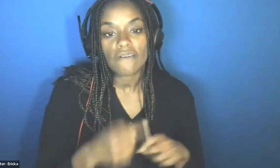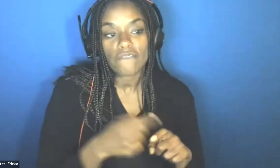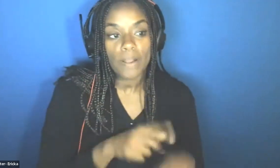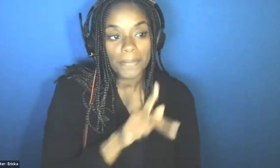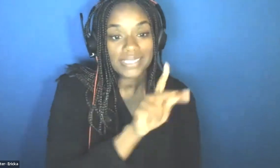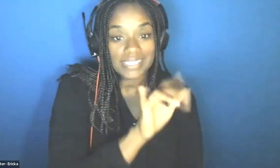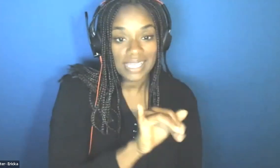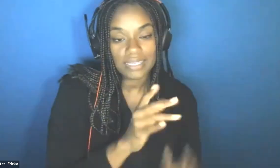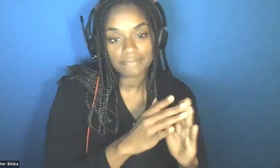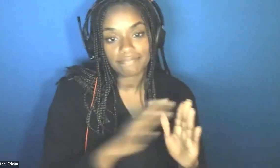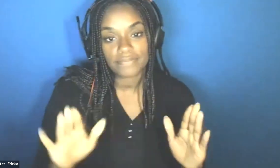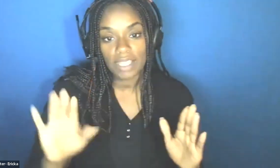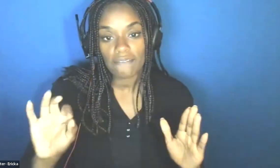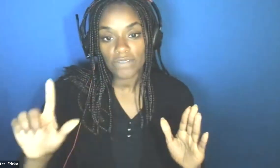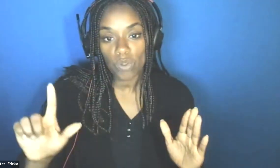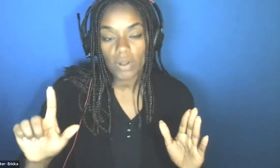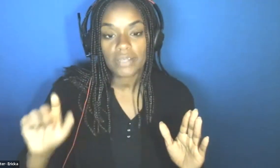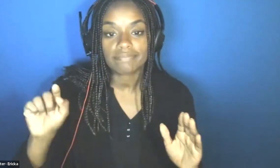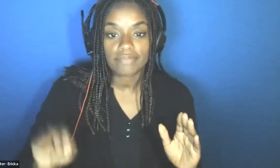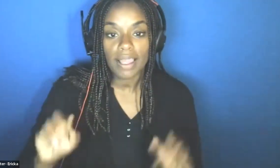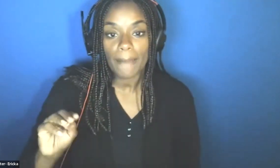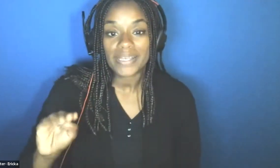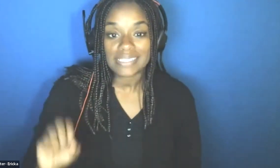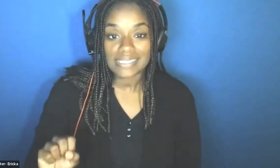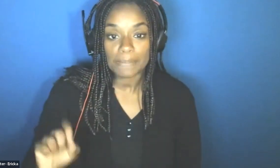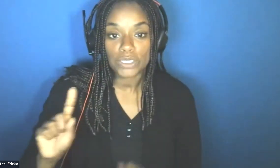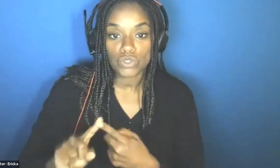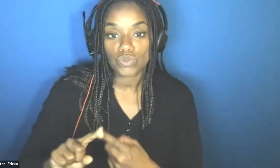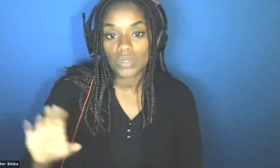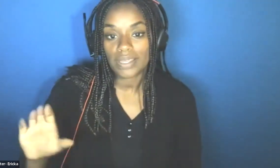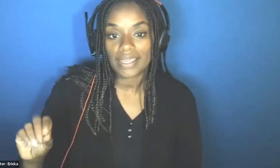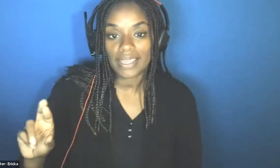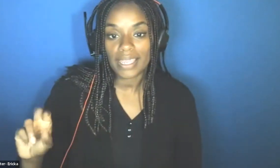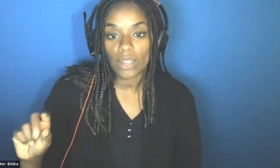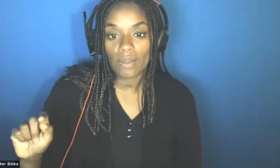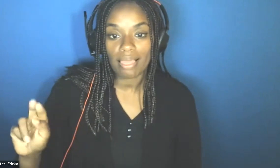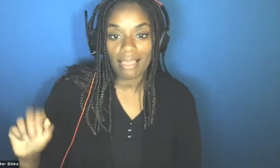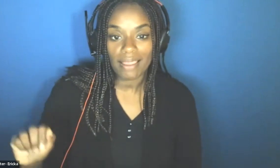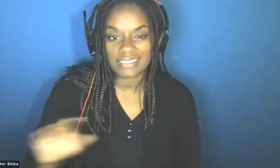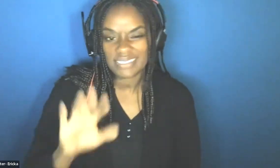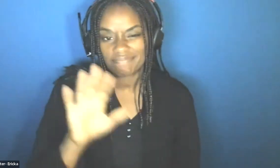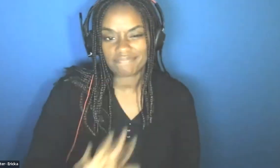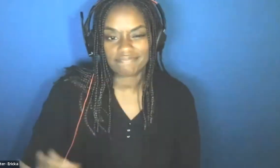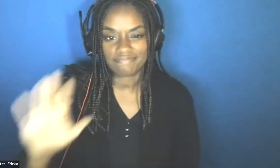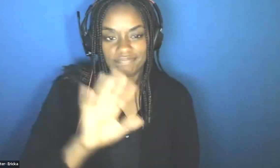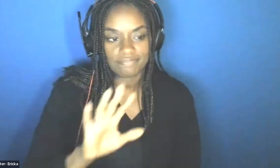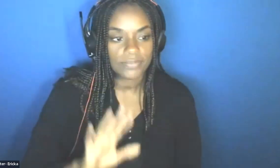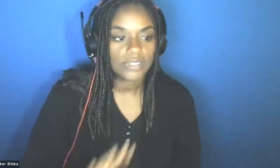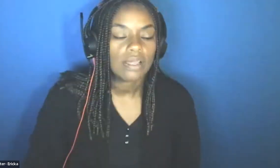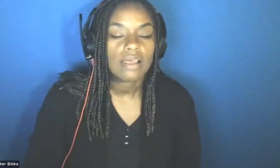You can also e-mail us at -- and our web address is on the slide as well.